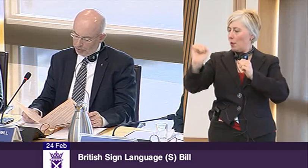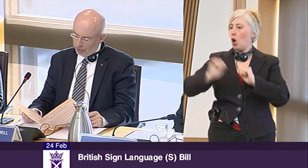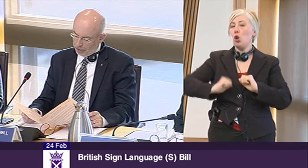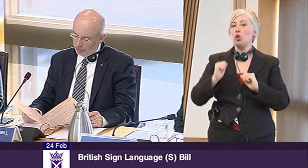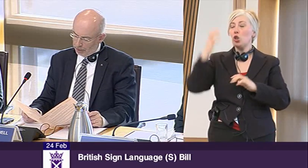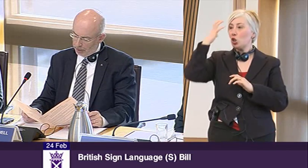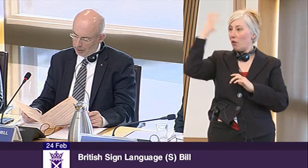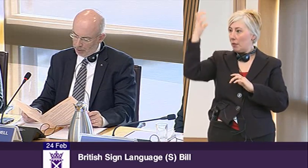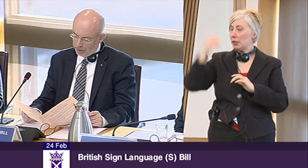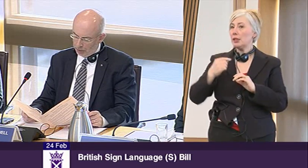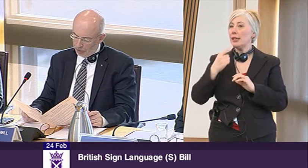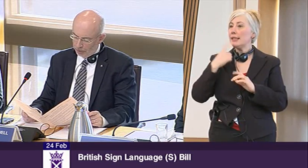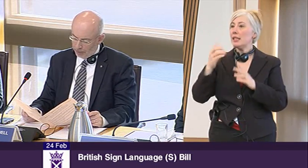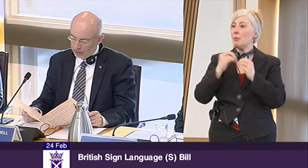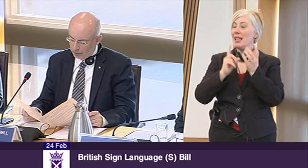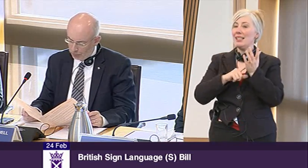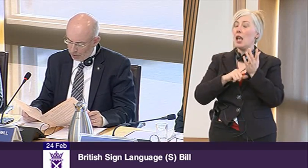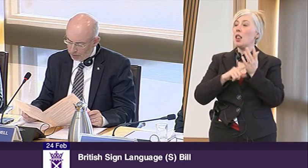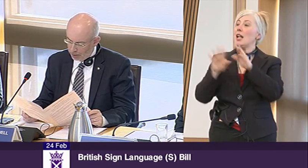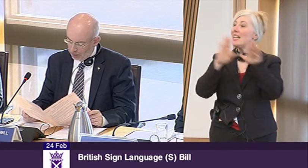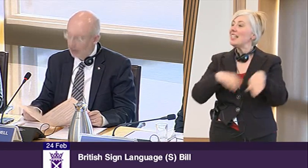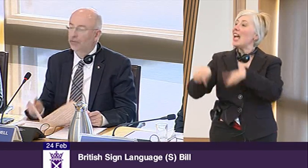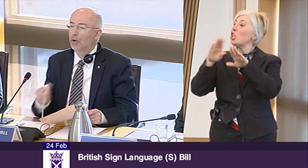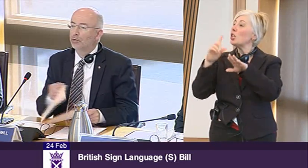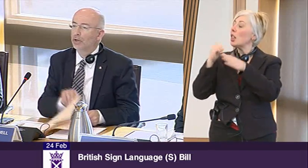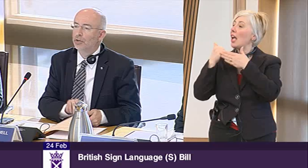has suggested that the BSL national advisory group could undertake collective consultation